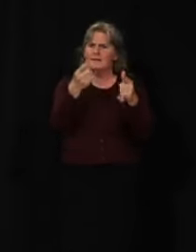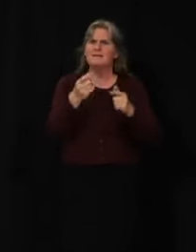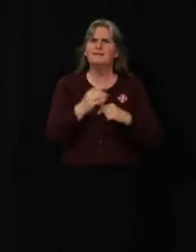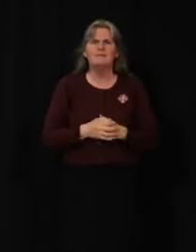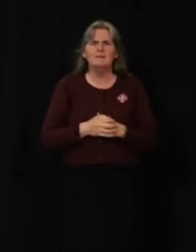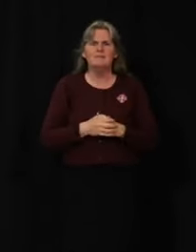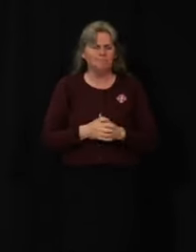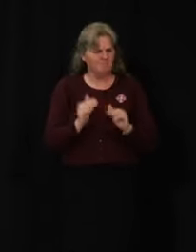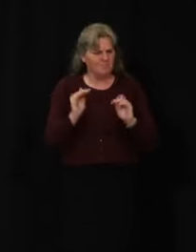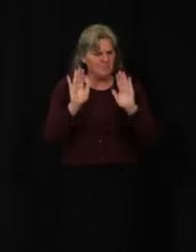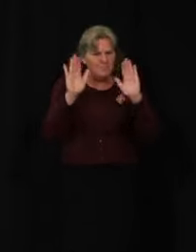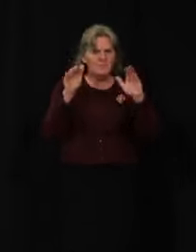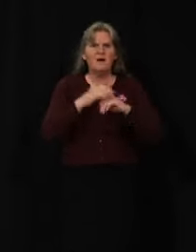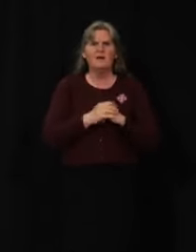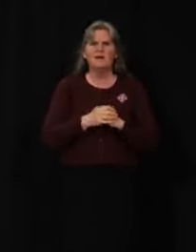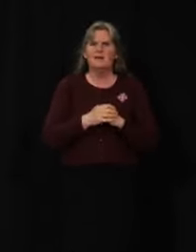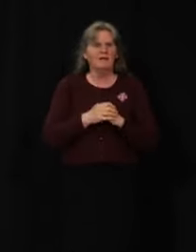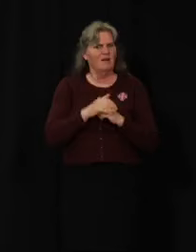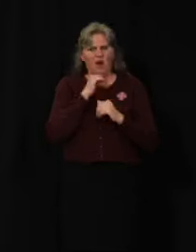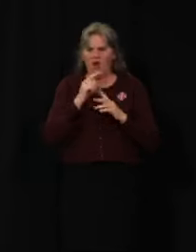We would not be here today in phase one if it wasn't for the